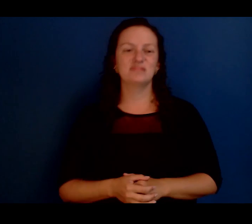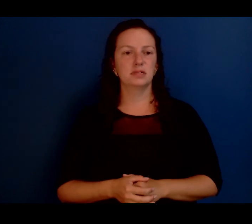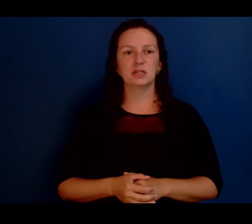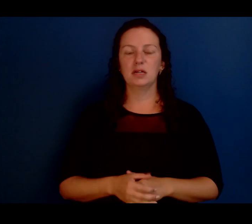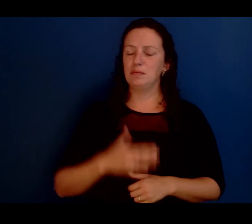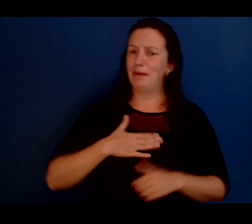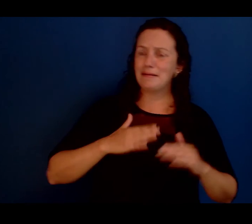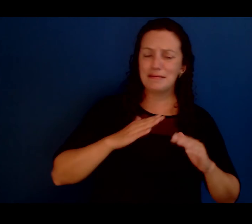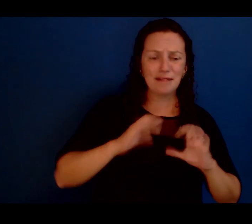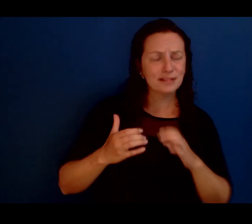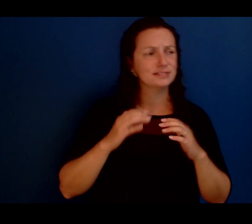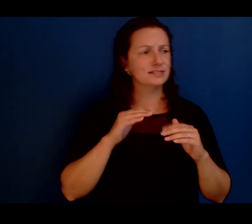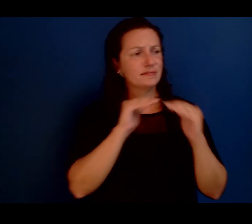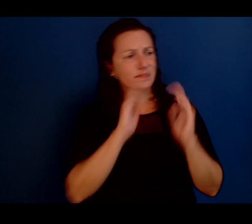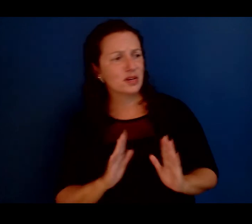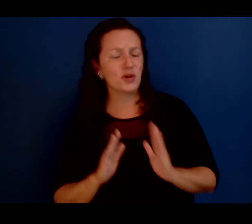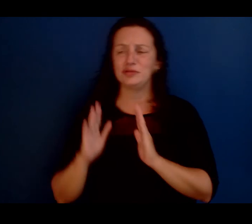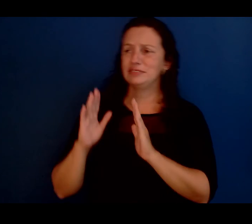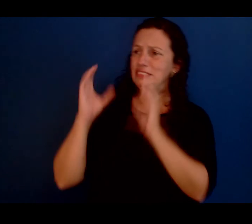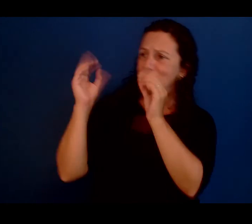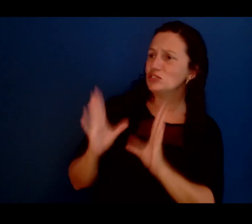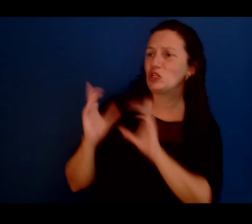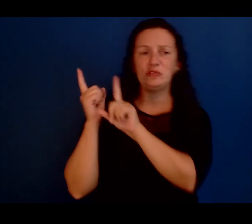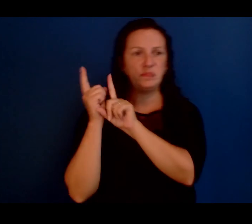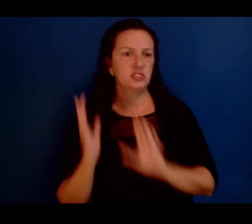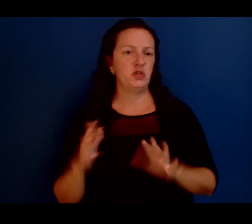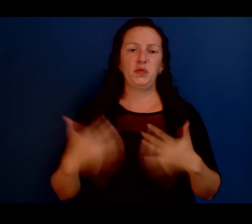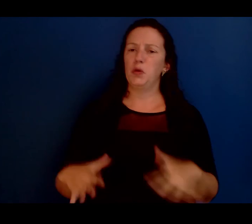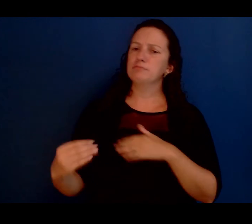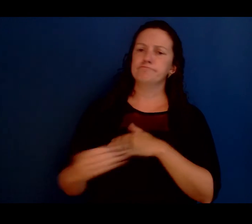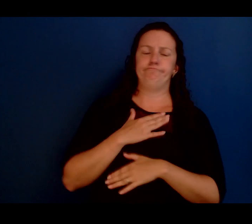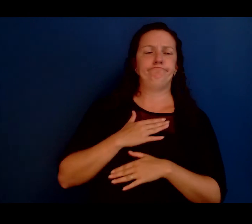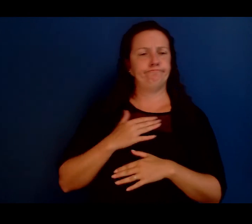that were mentoring me through all the programs it's hard not to call it life-changing. I do feel like with the